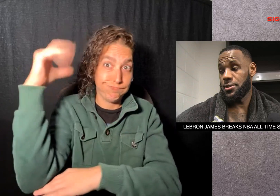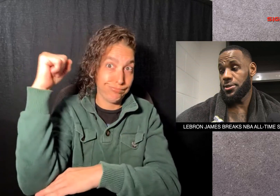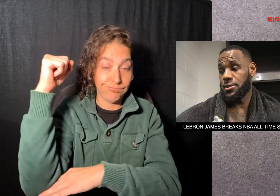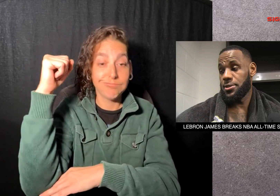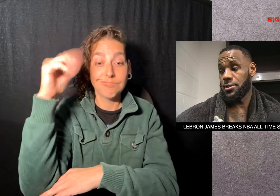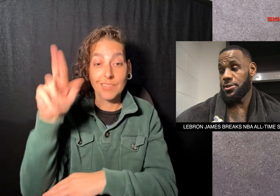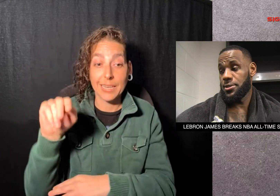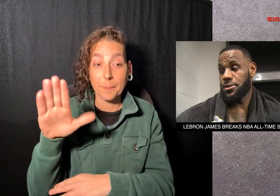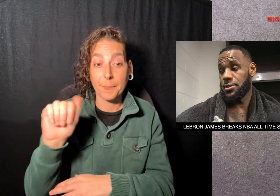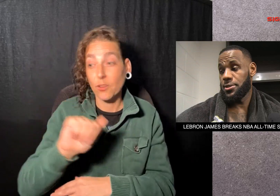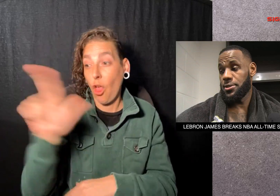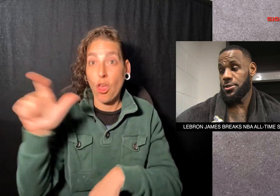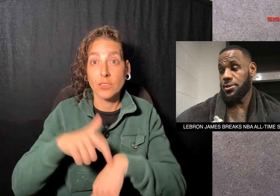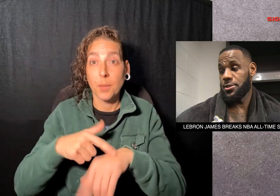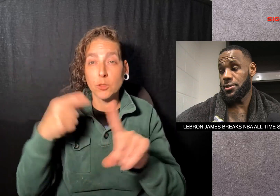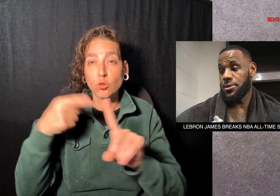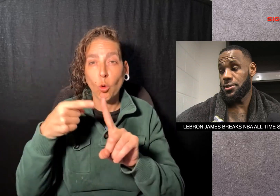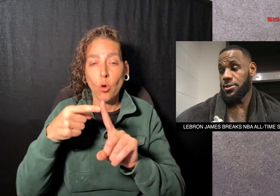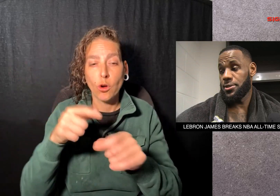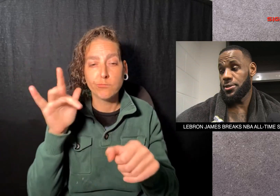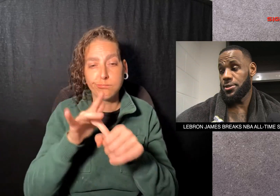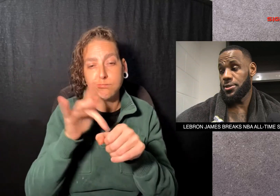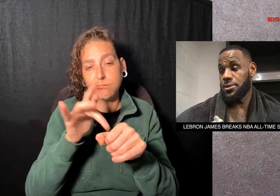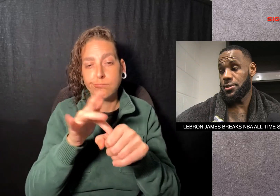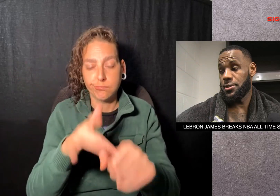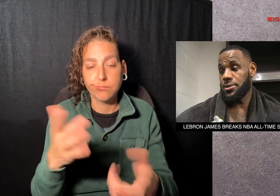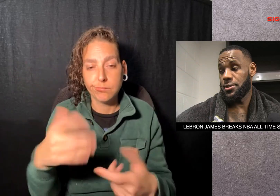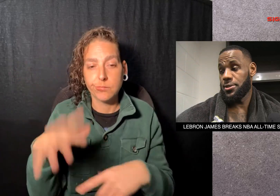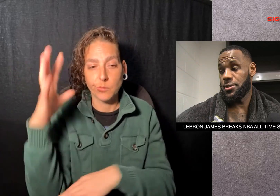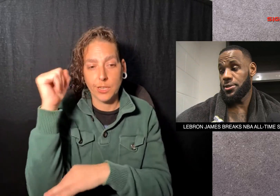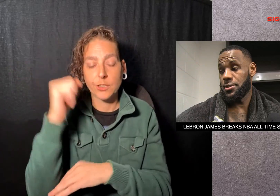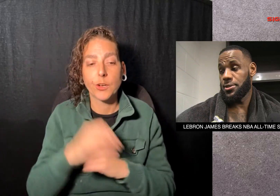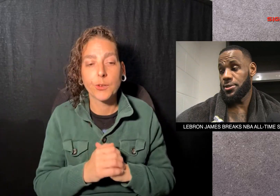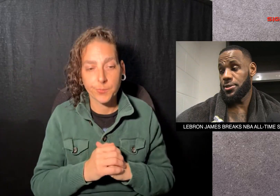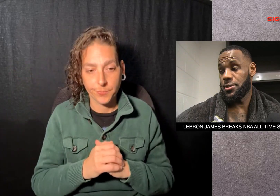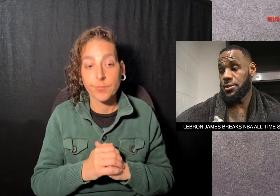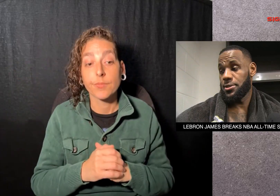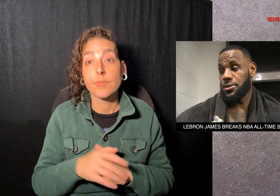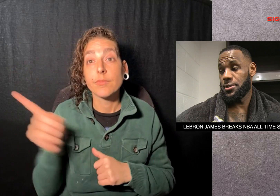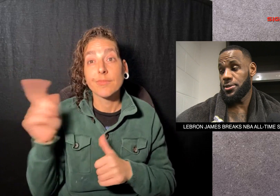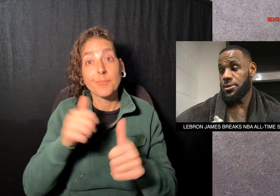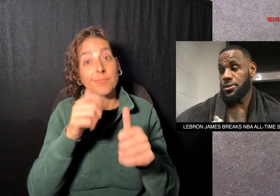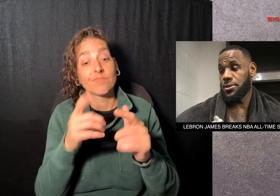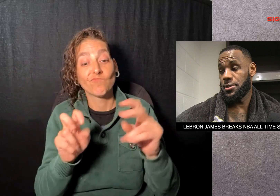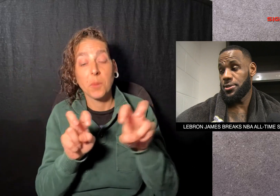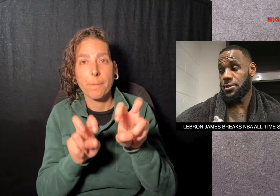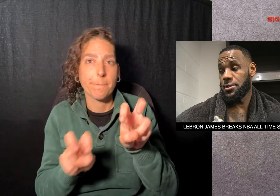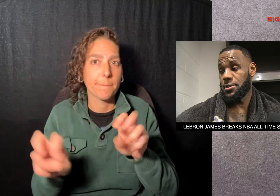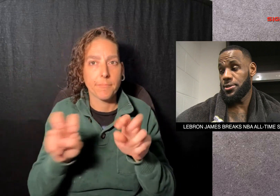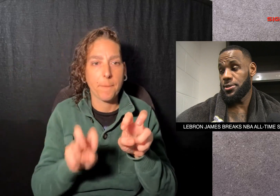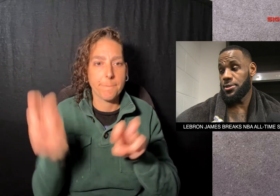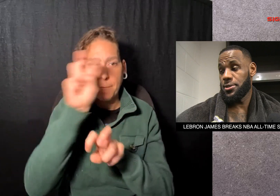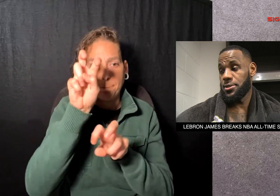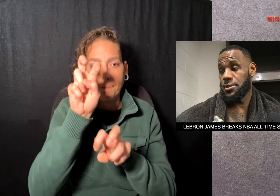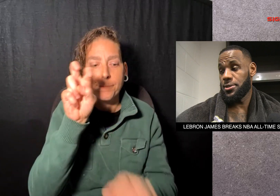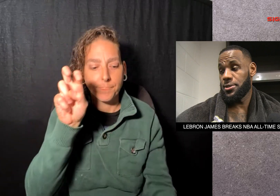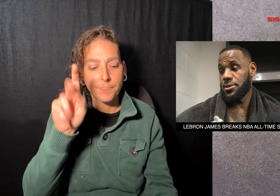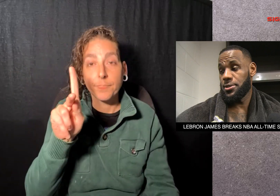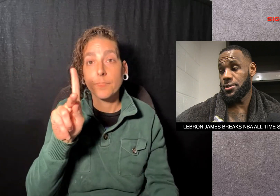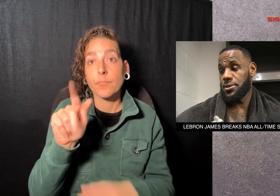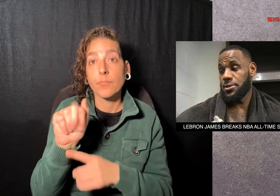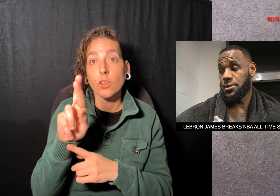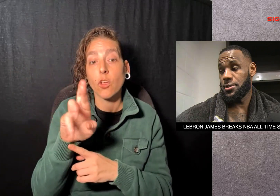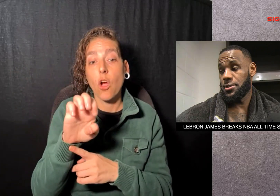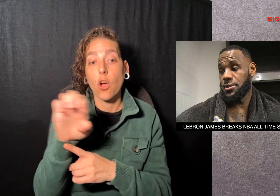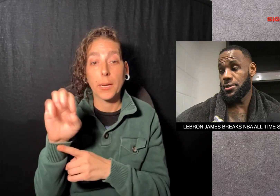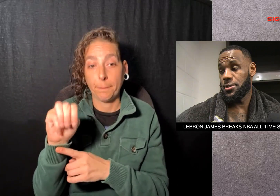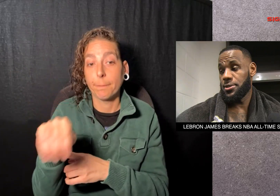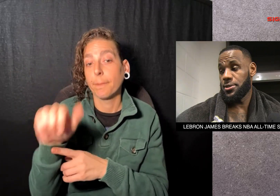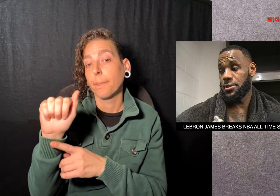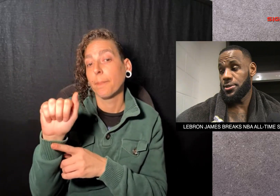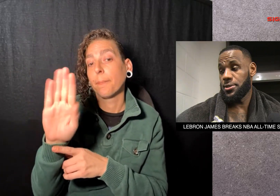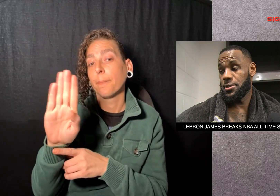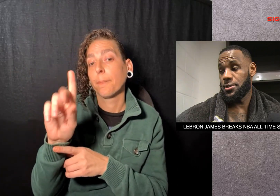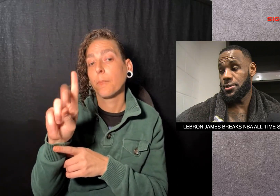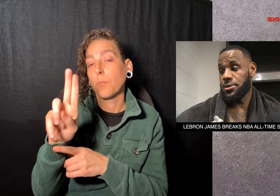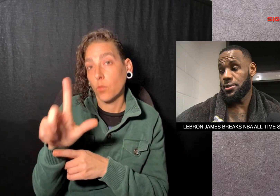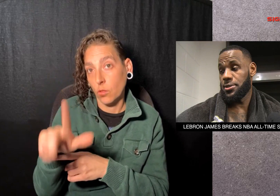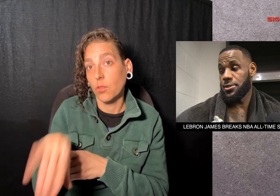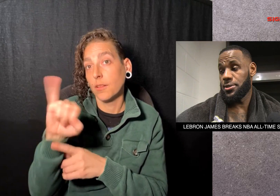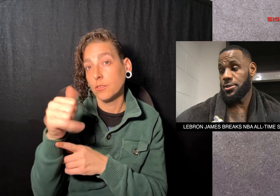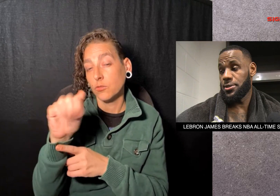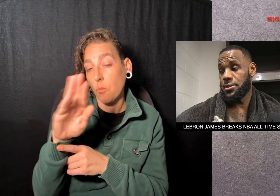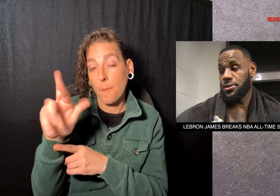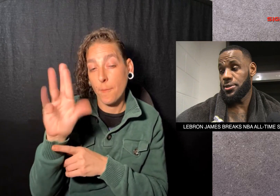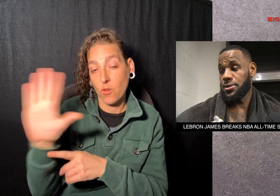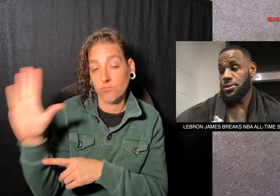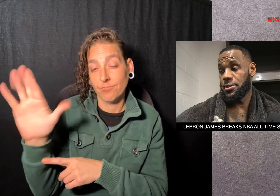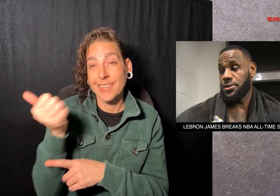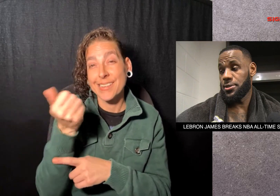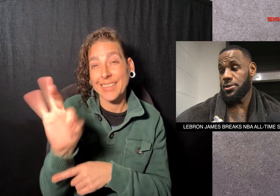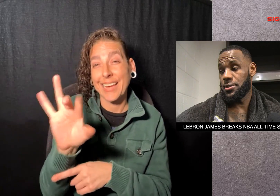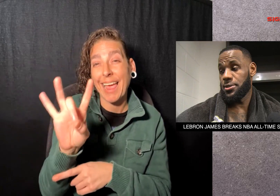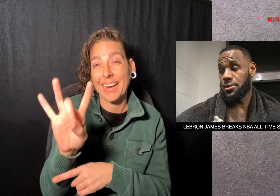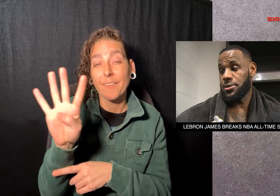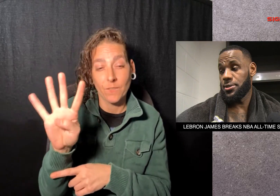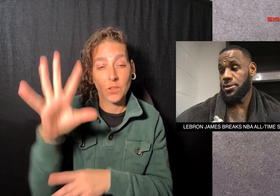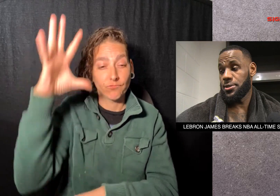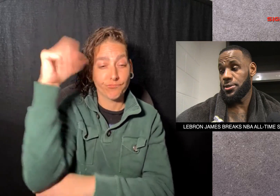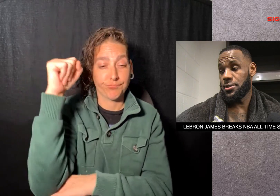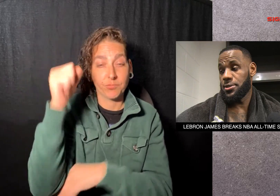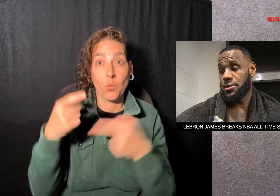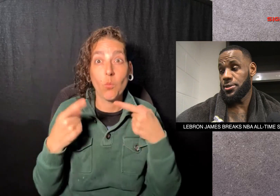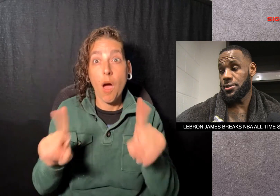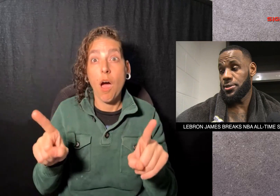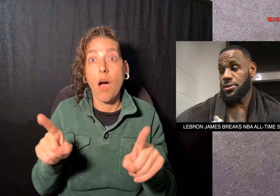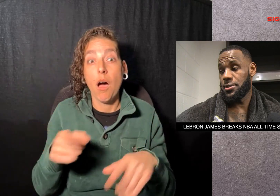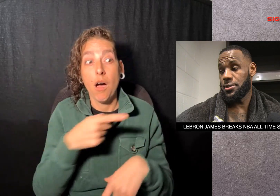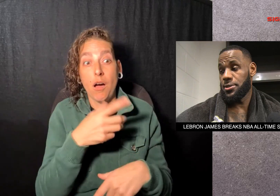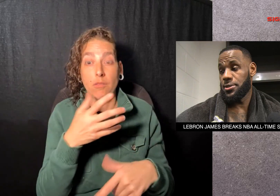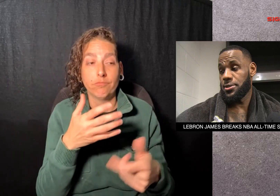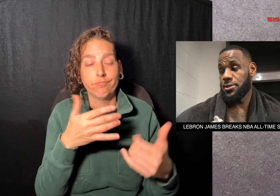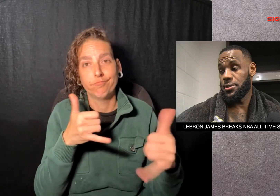broken the NBA's all-time scoring record he passed Kareem Abdul-Jabbar's 1984 record